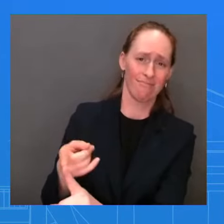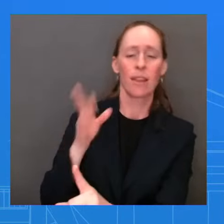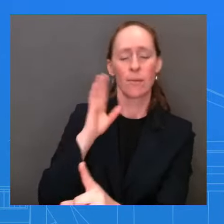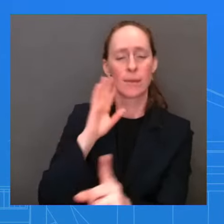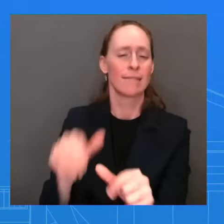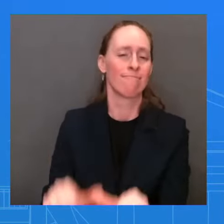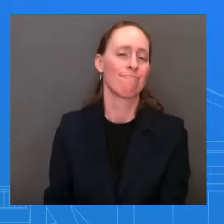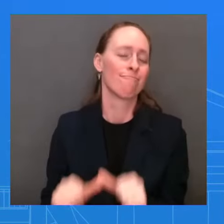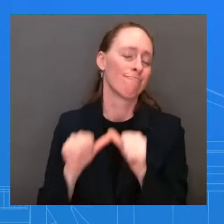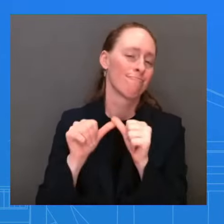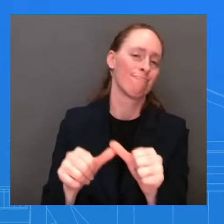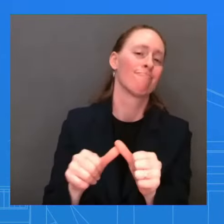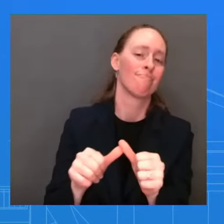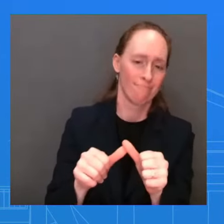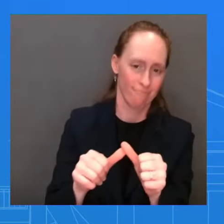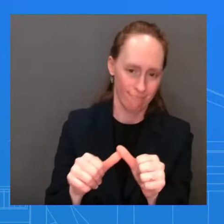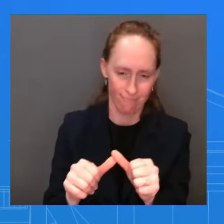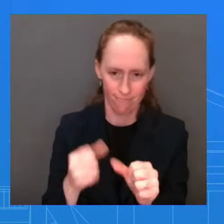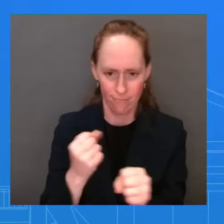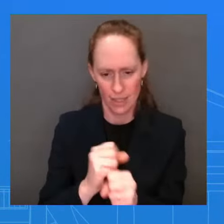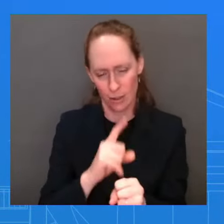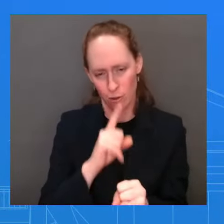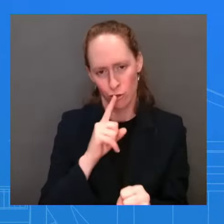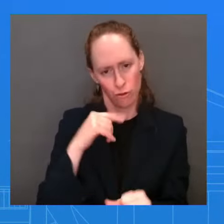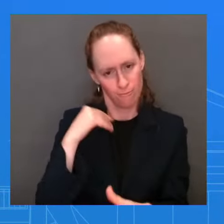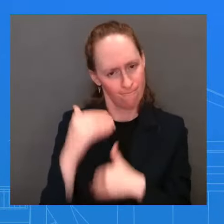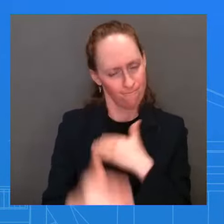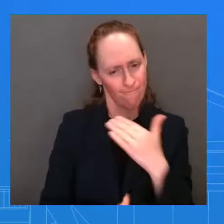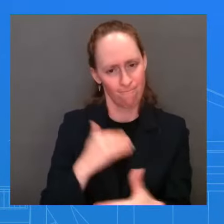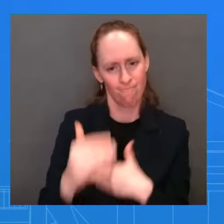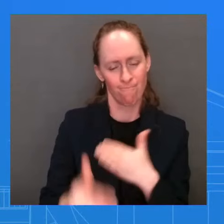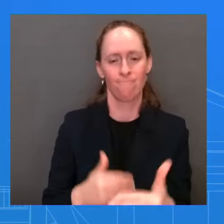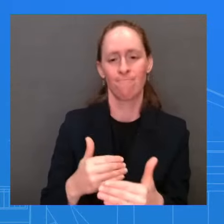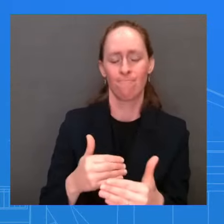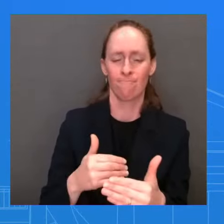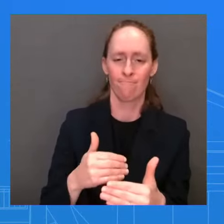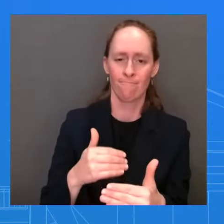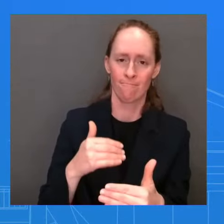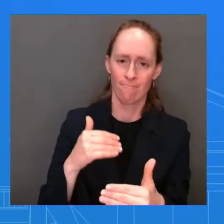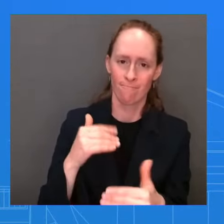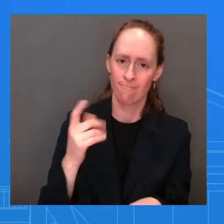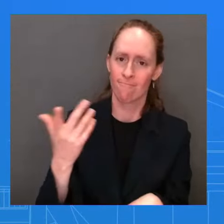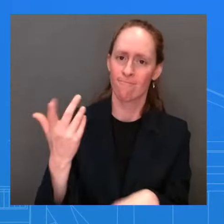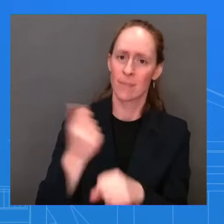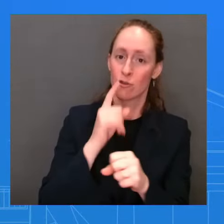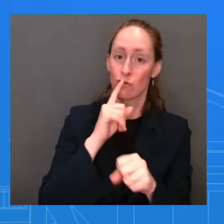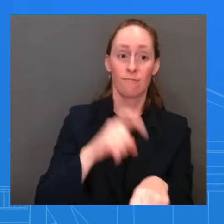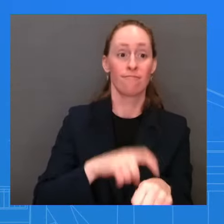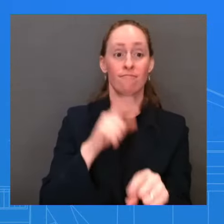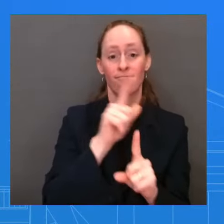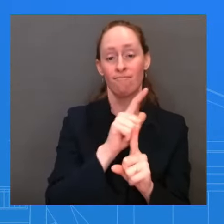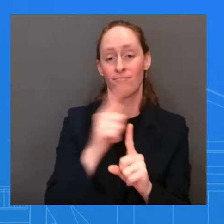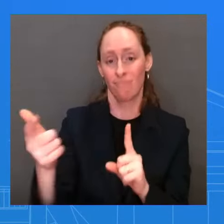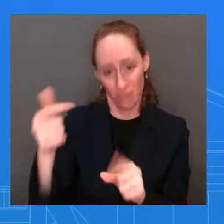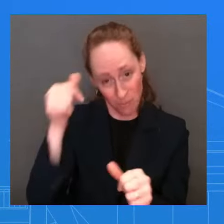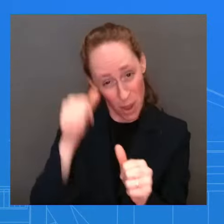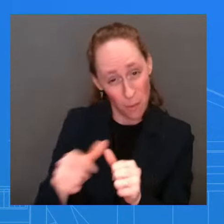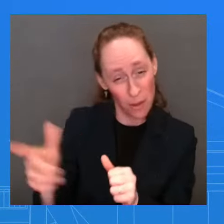to be the Secretary of Department of Labor. And let's not forget, as Deputy -- as Deputy Secretary, she was able to get all Democratic senators to --